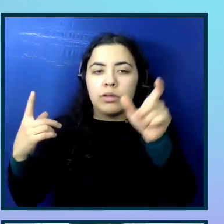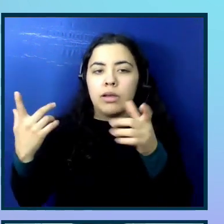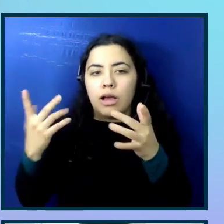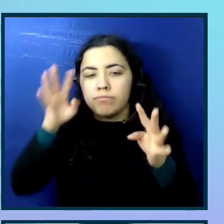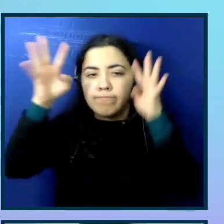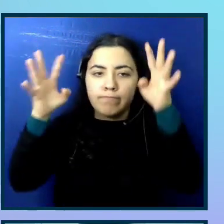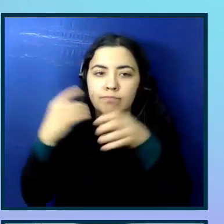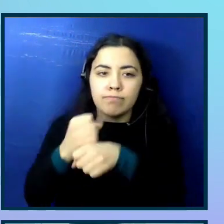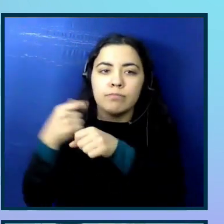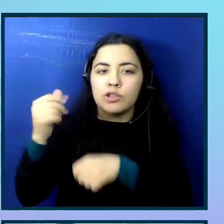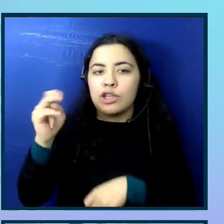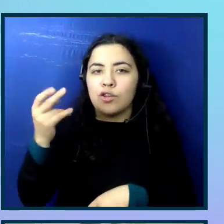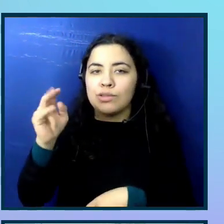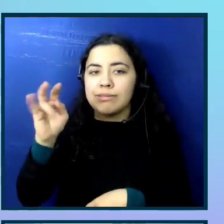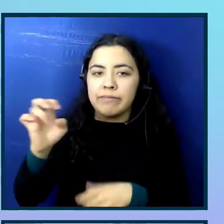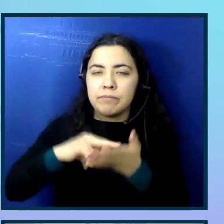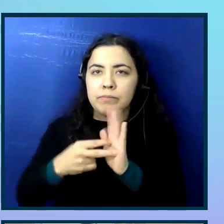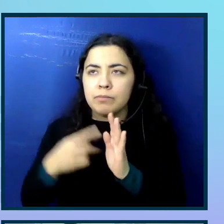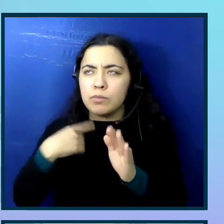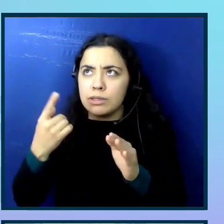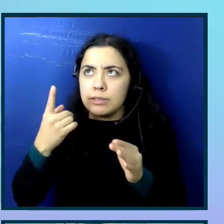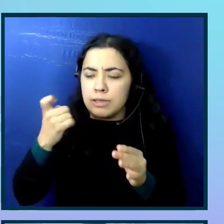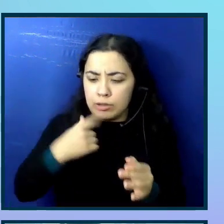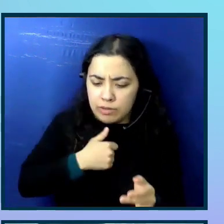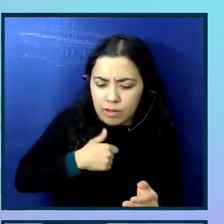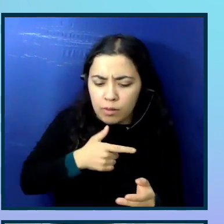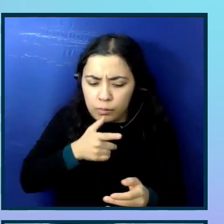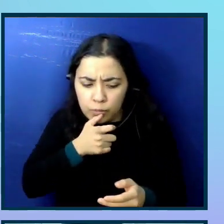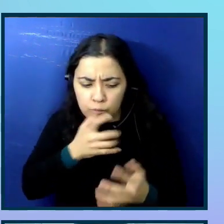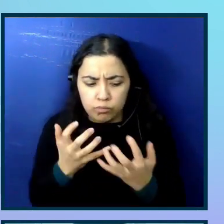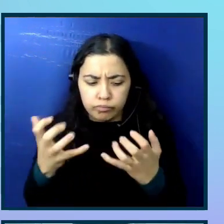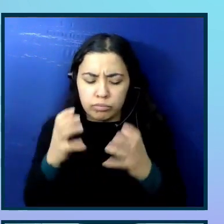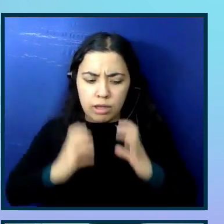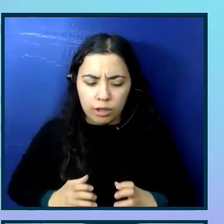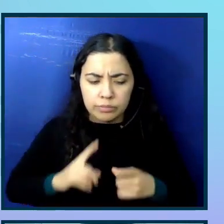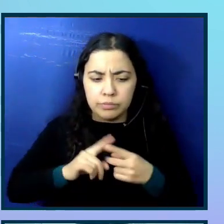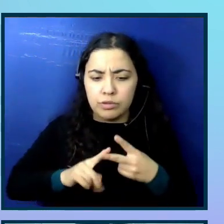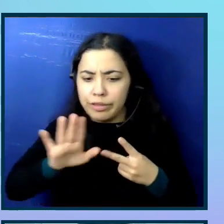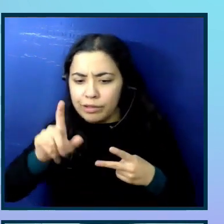and requirement generation, where we're asking questions like who are our customers? What are their needs?